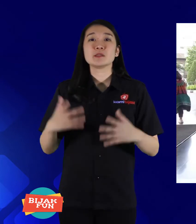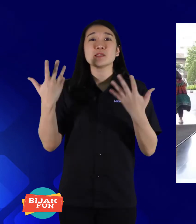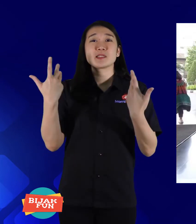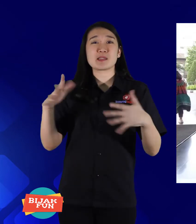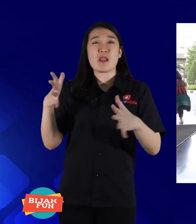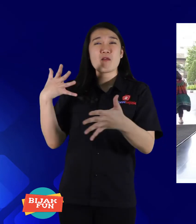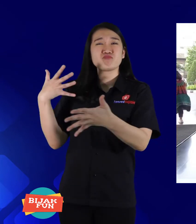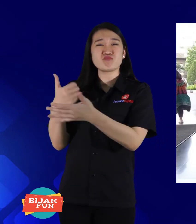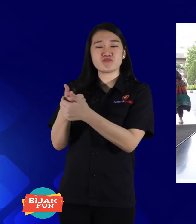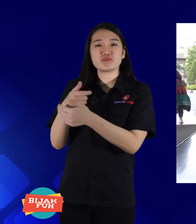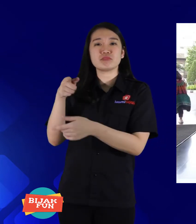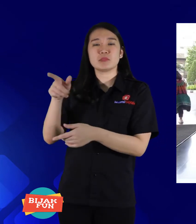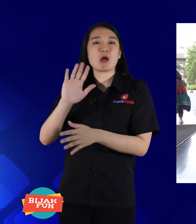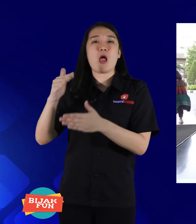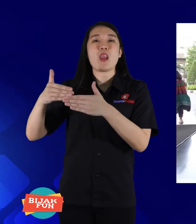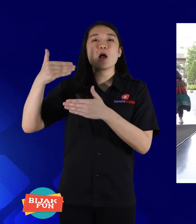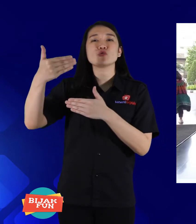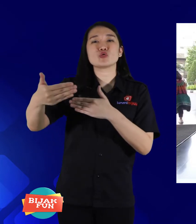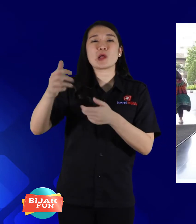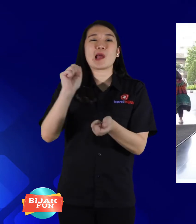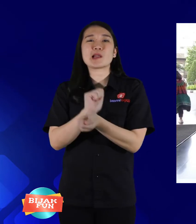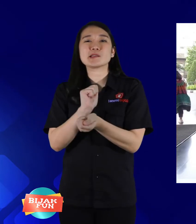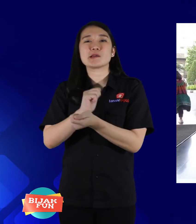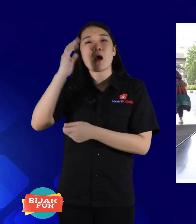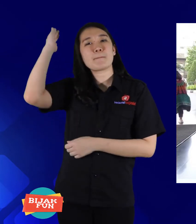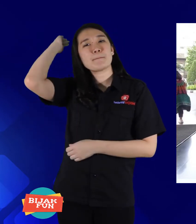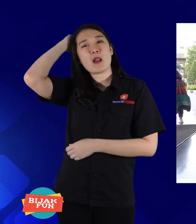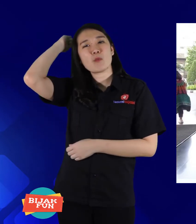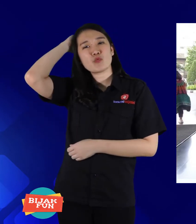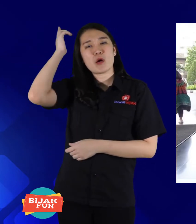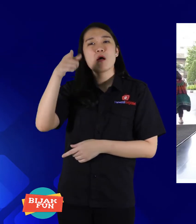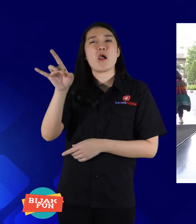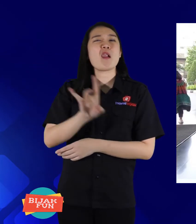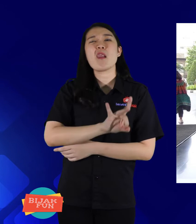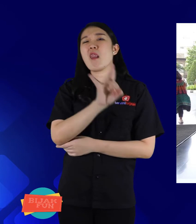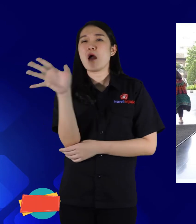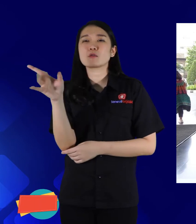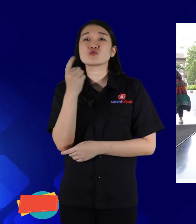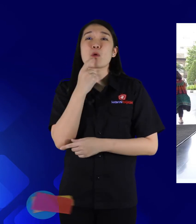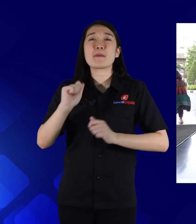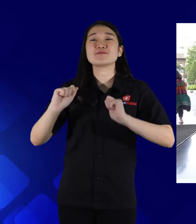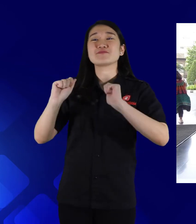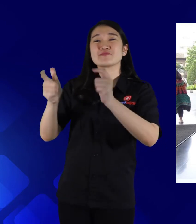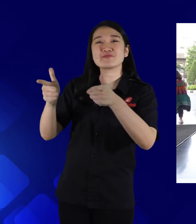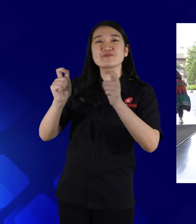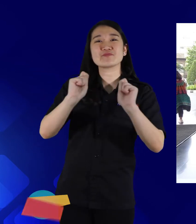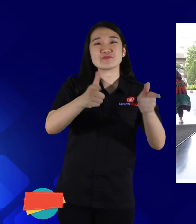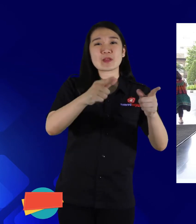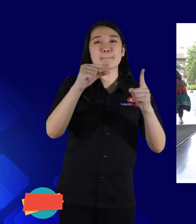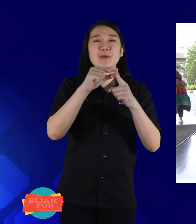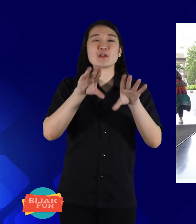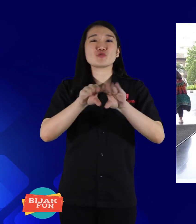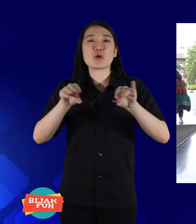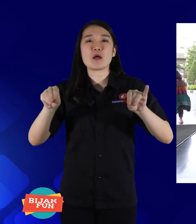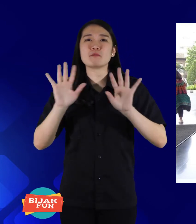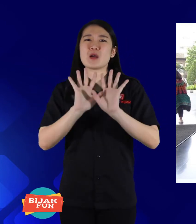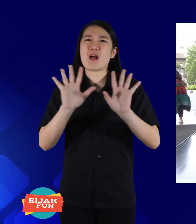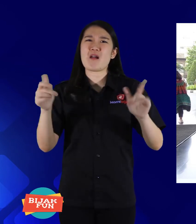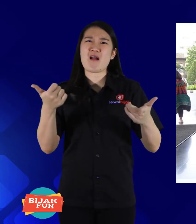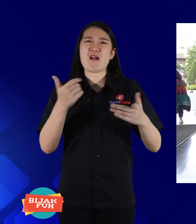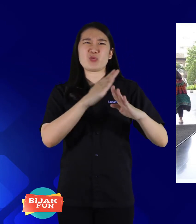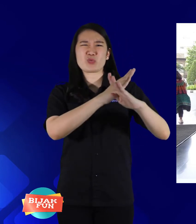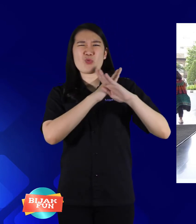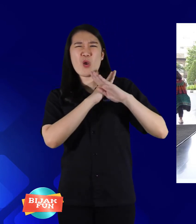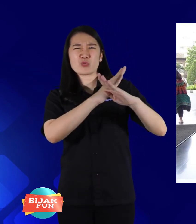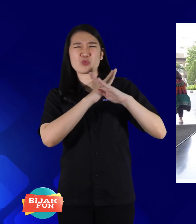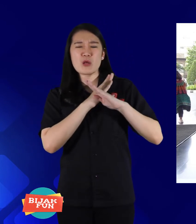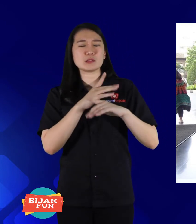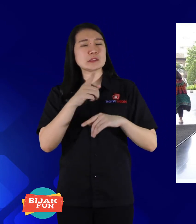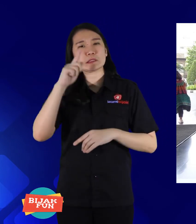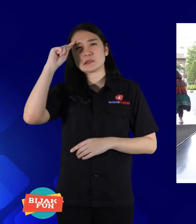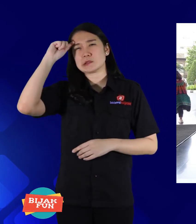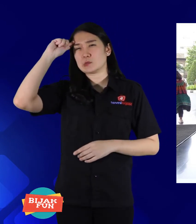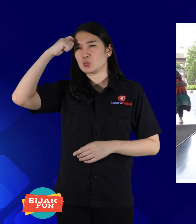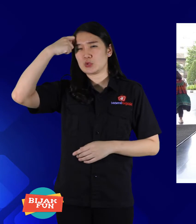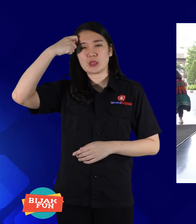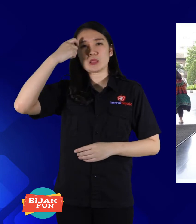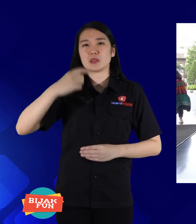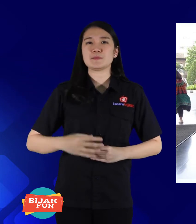After an accident and she discontinued being a flight attendant, he tried another job but it was difficult because of many rejections.